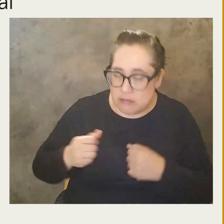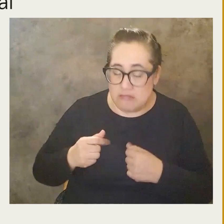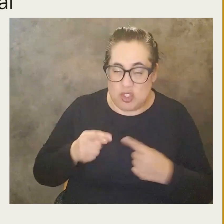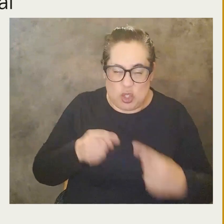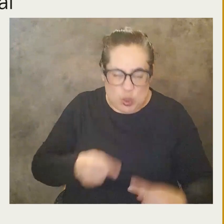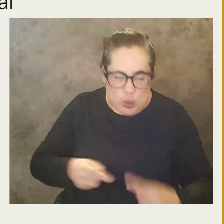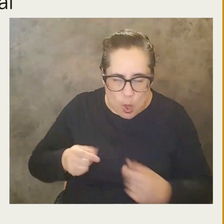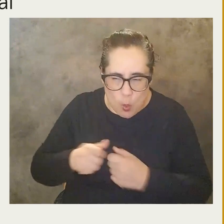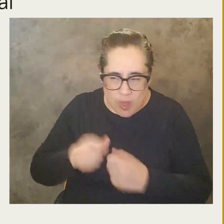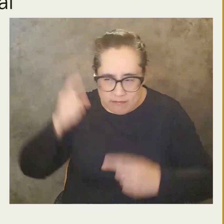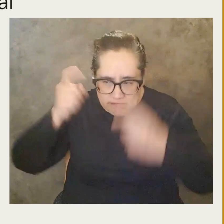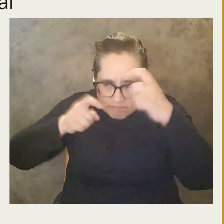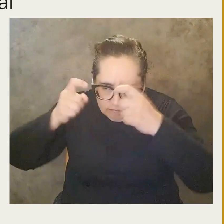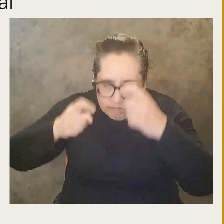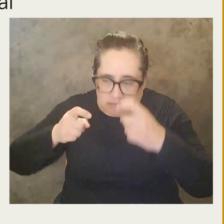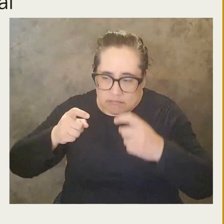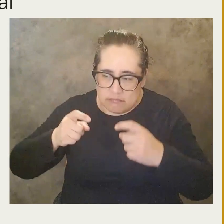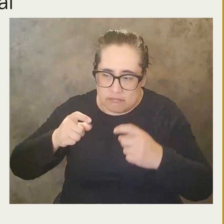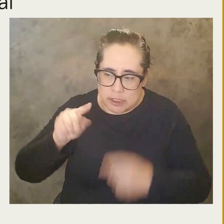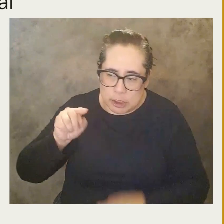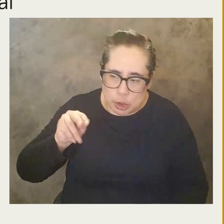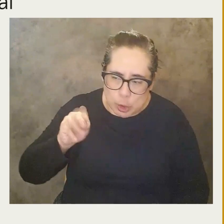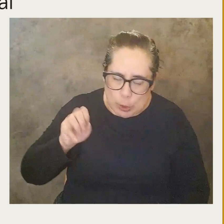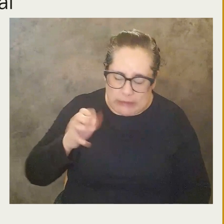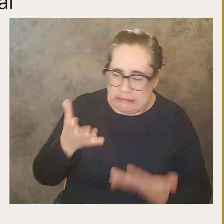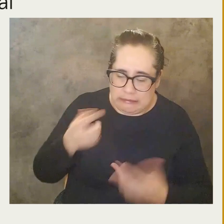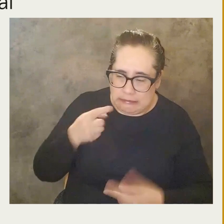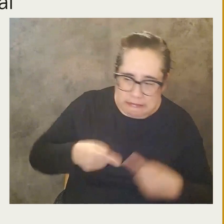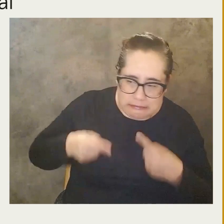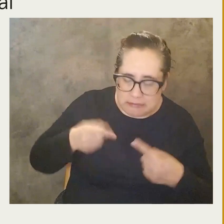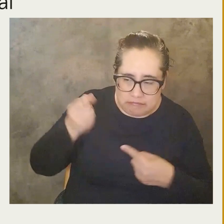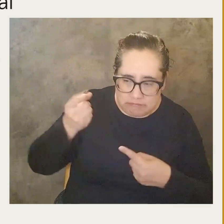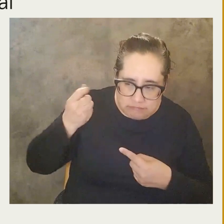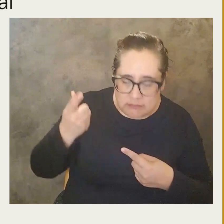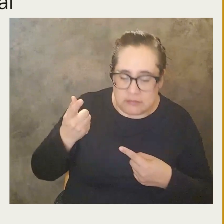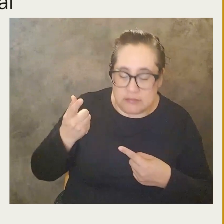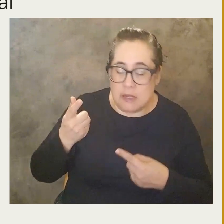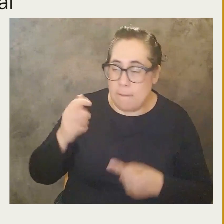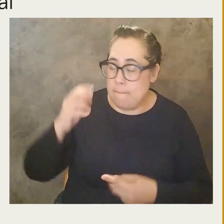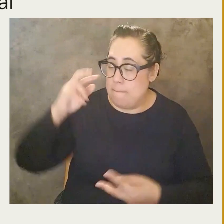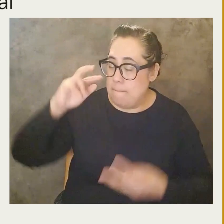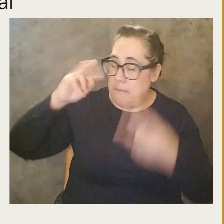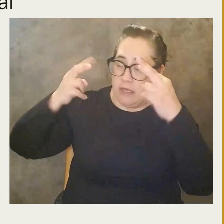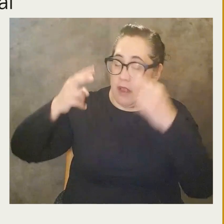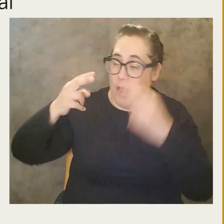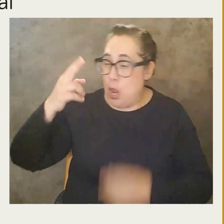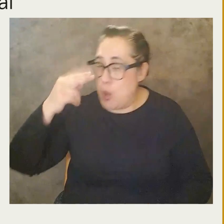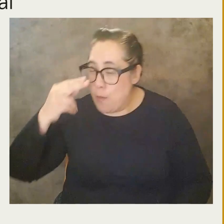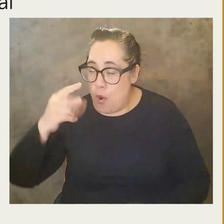emotions, struggle with facial ... expressions and tone, misunderstand humor or ...